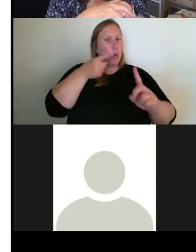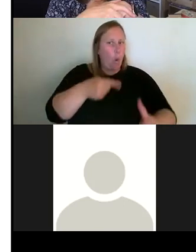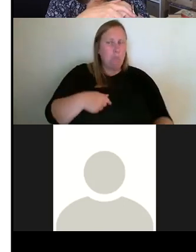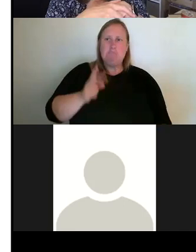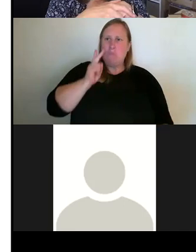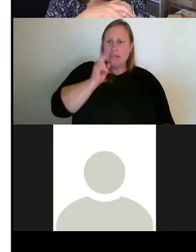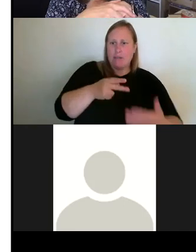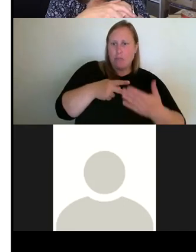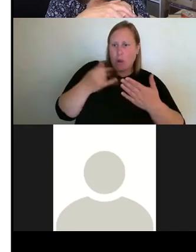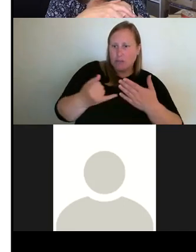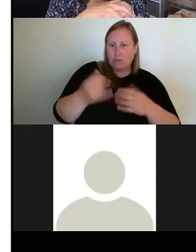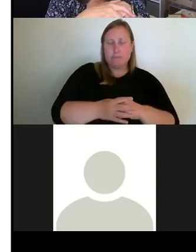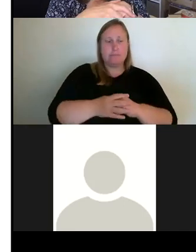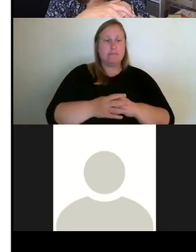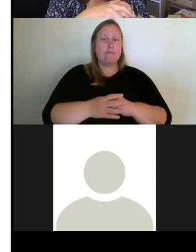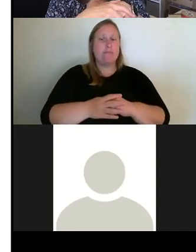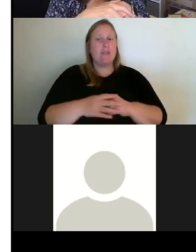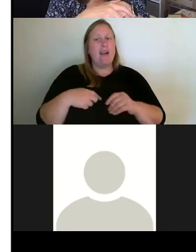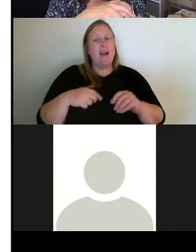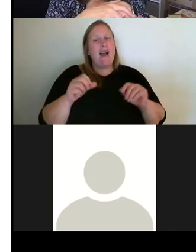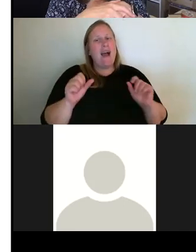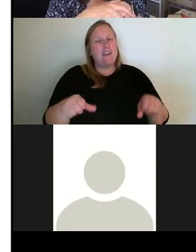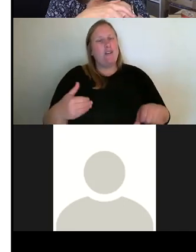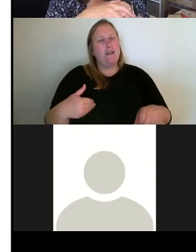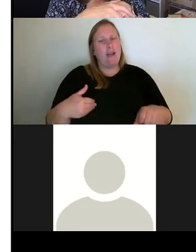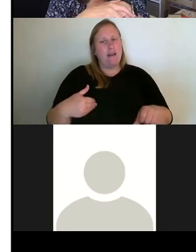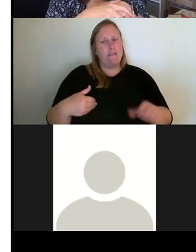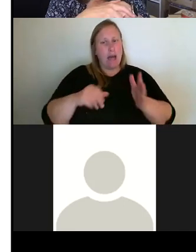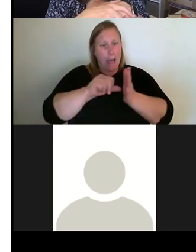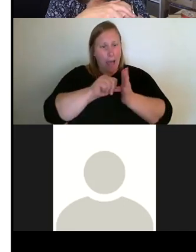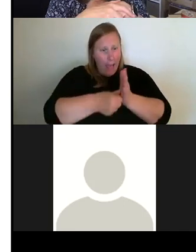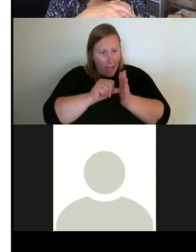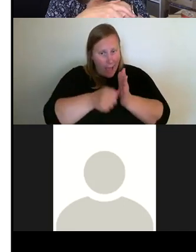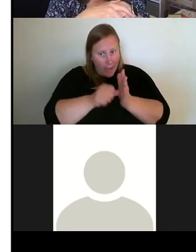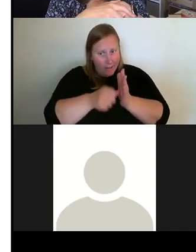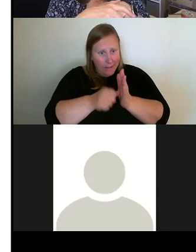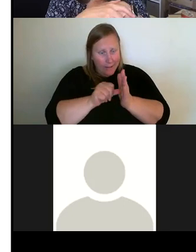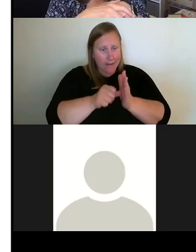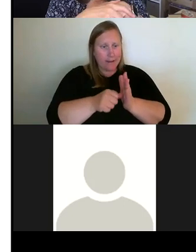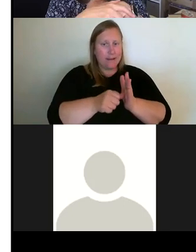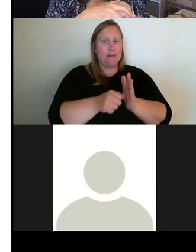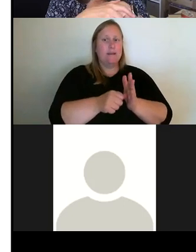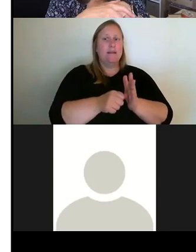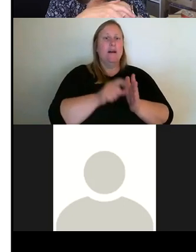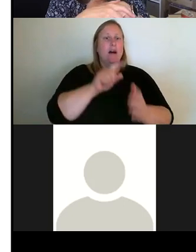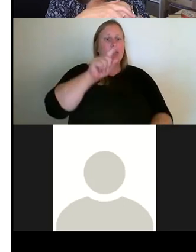What I could have done better is highlight either by the ordering and/or necessarily bold the key